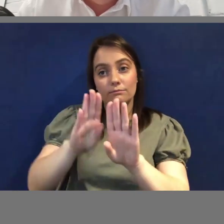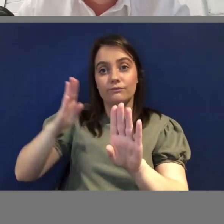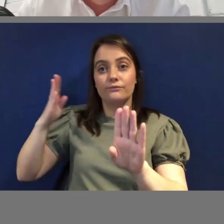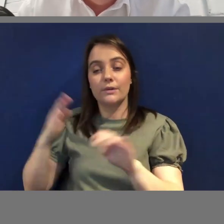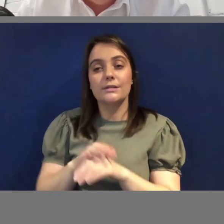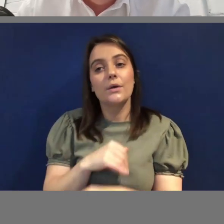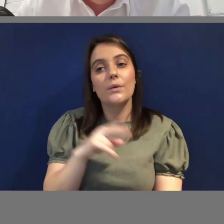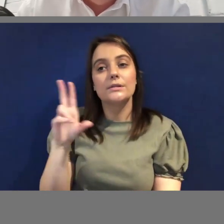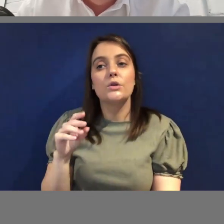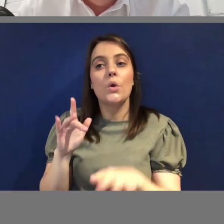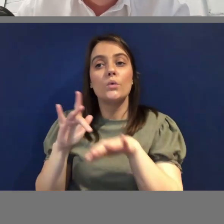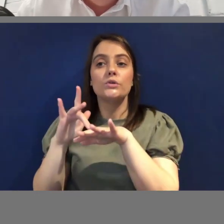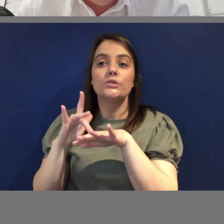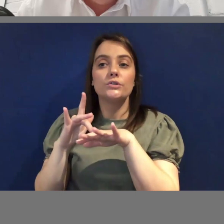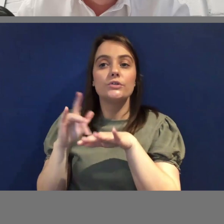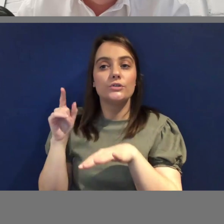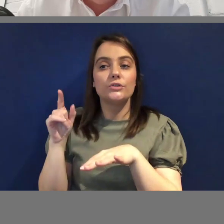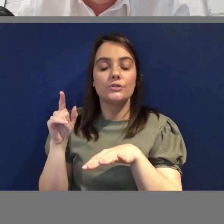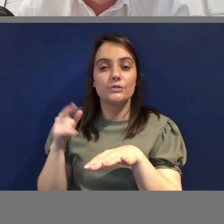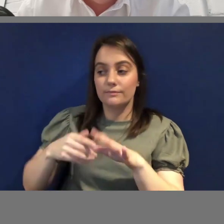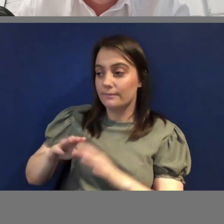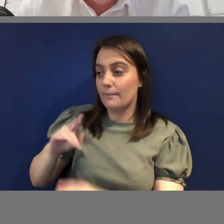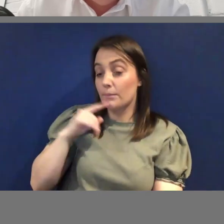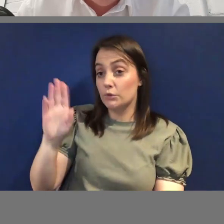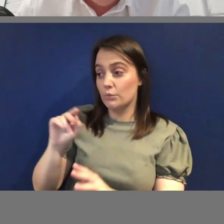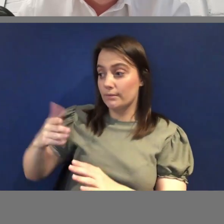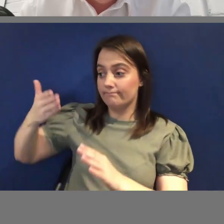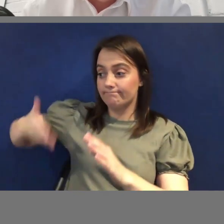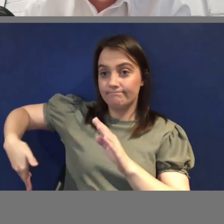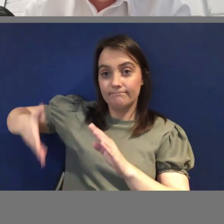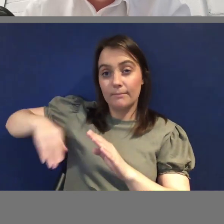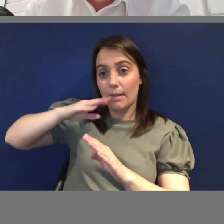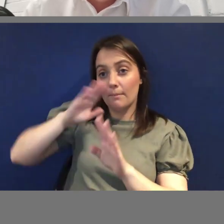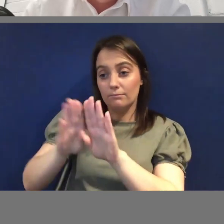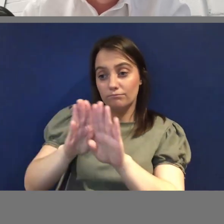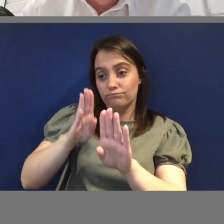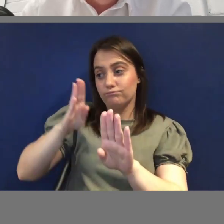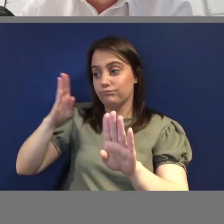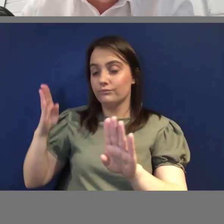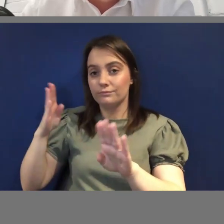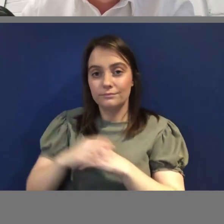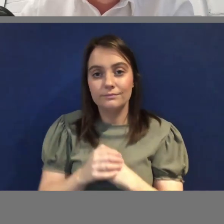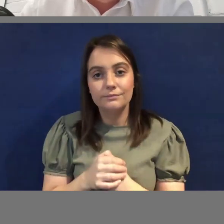solution to allow you to release the door here to get in you know through the doors and circulation